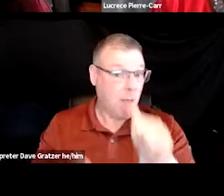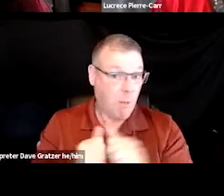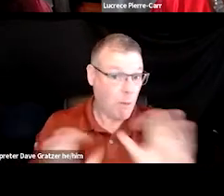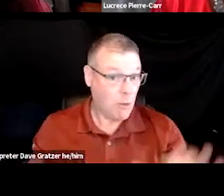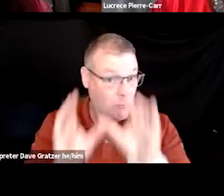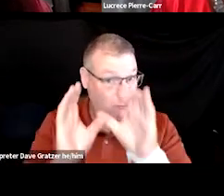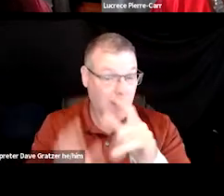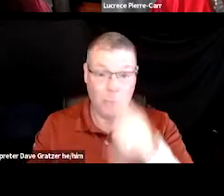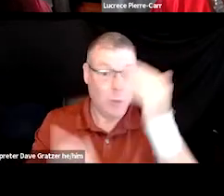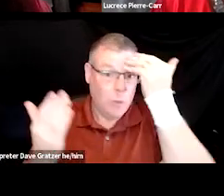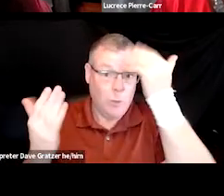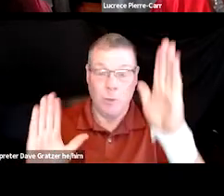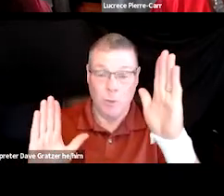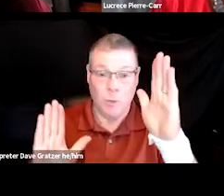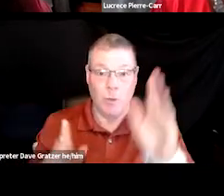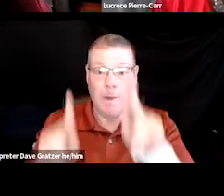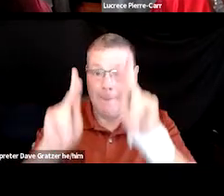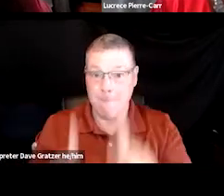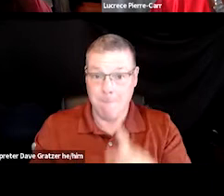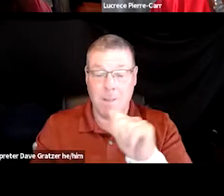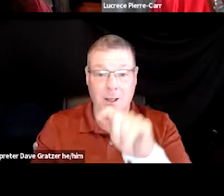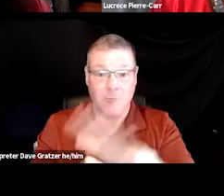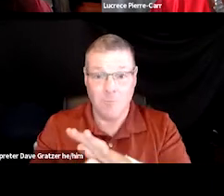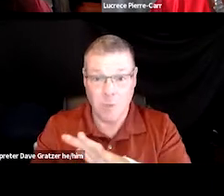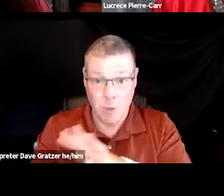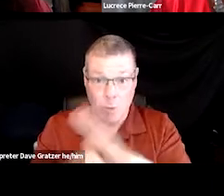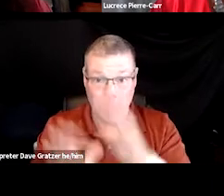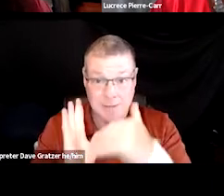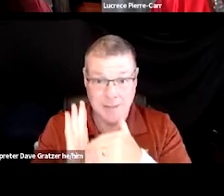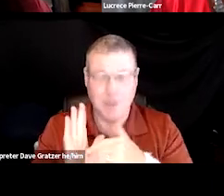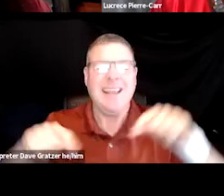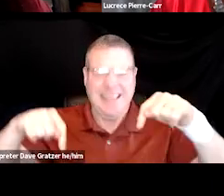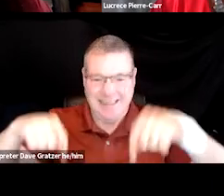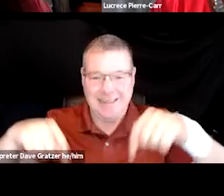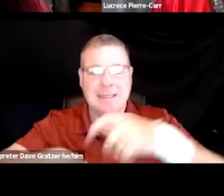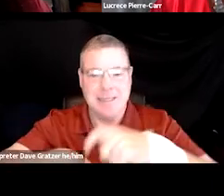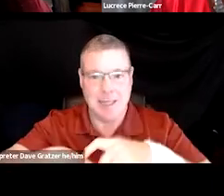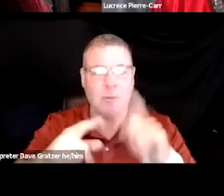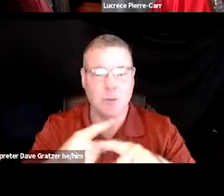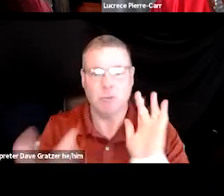and you don't know somebody at your local crisis center, this is the time to reach out and get connected.